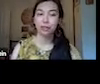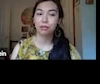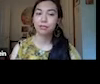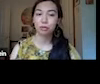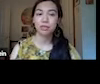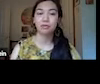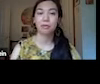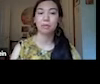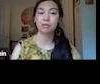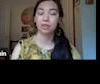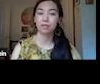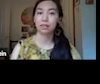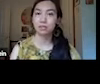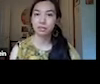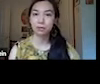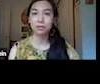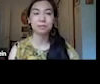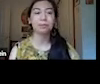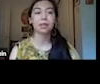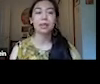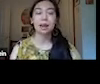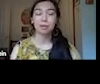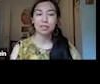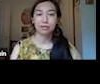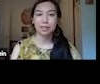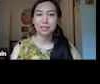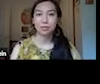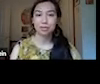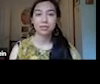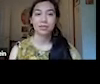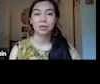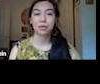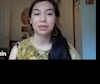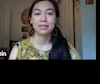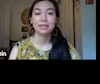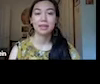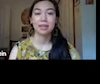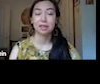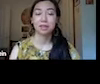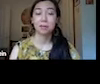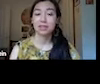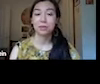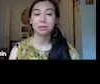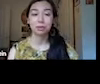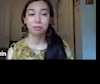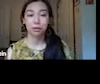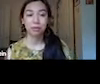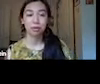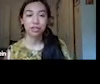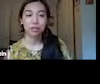and former serving member of the Australian Defence Force and Frances Robinson who is a capacity building project officer.